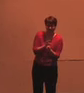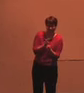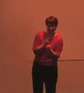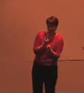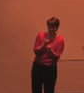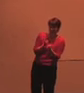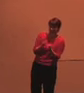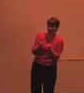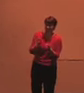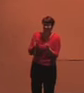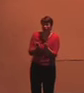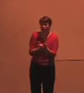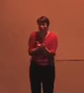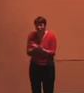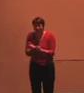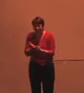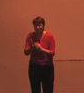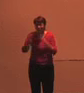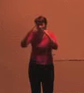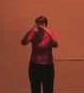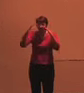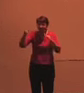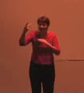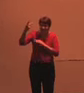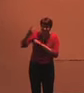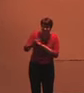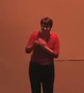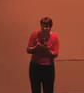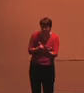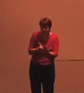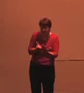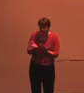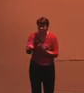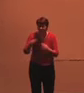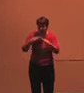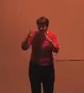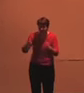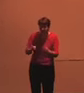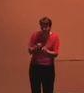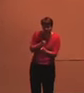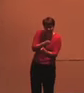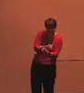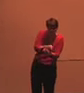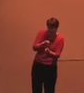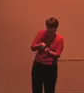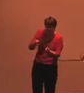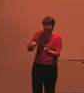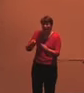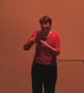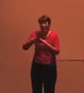behind, or you can see through this house to the neighbor's house behind.